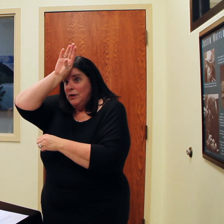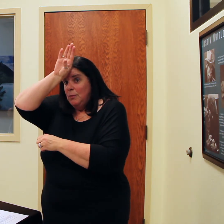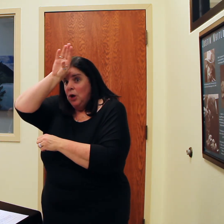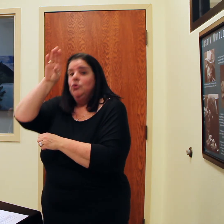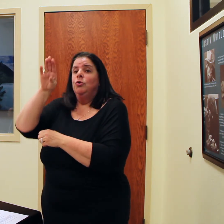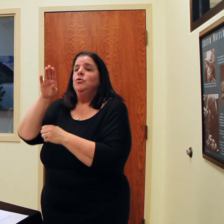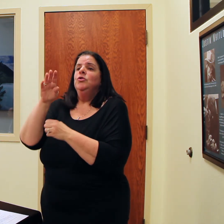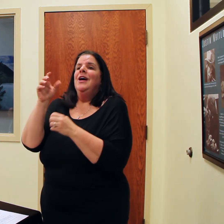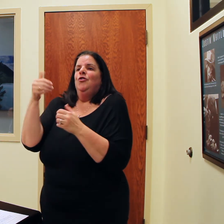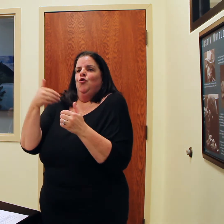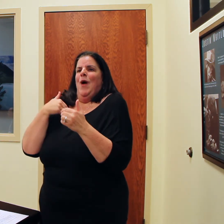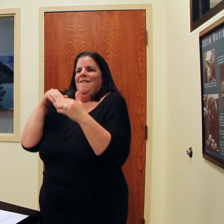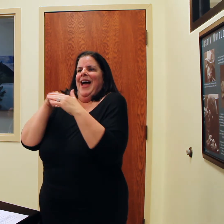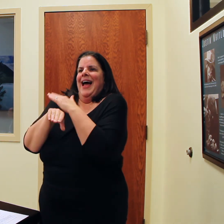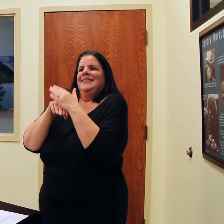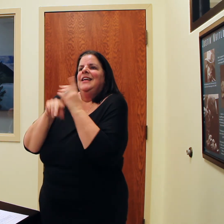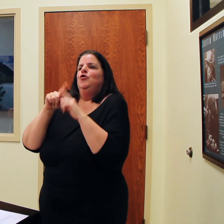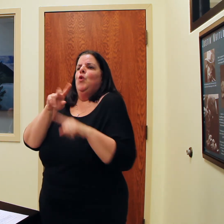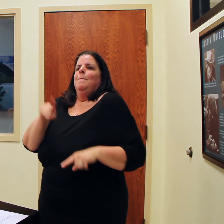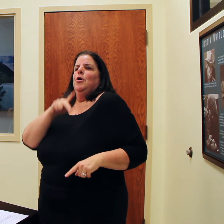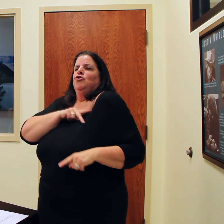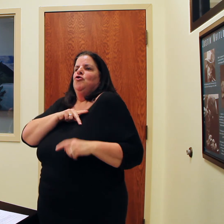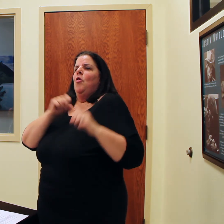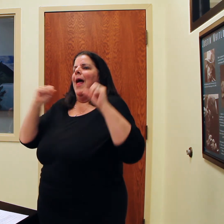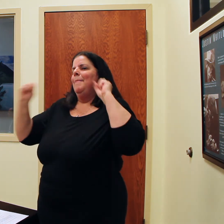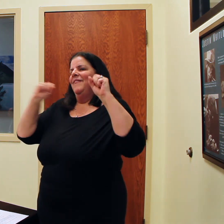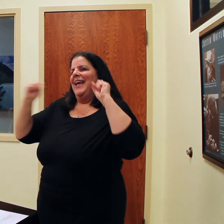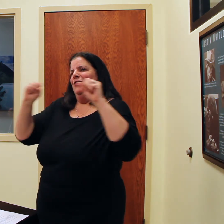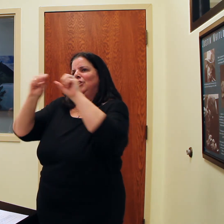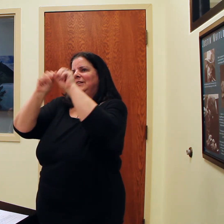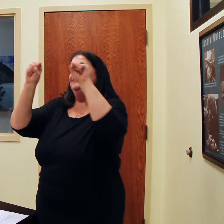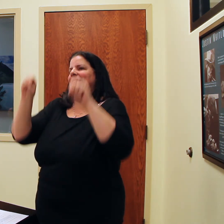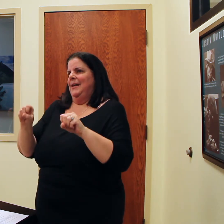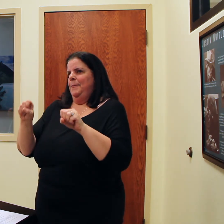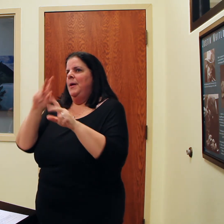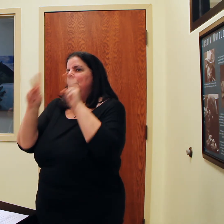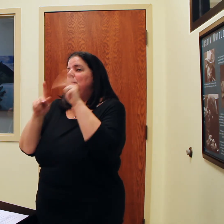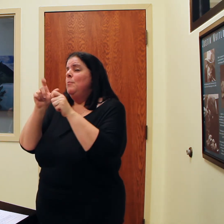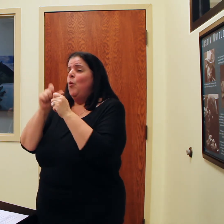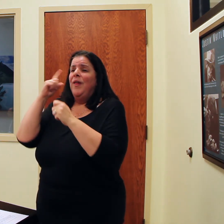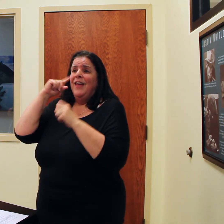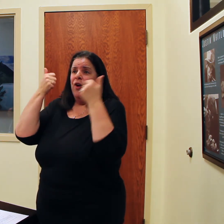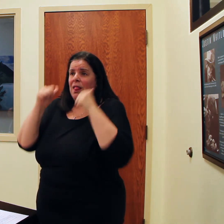to a personal amplification system. People who, with hearing loss, wear a hearing aid,